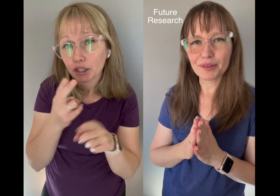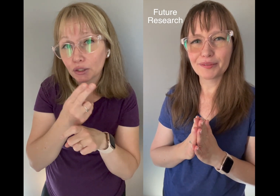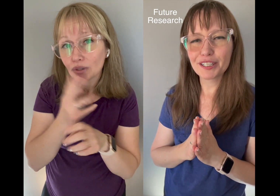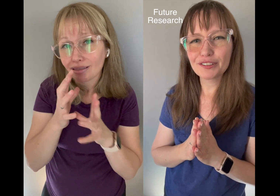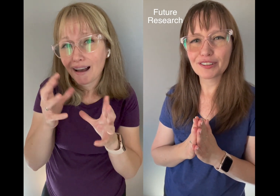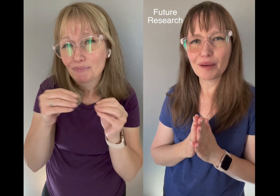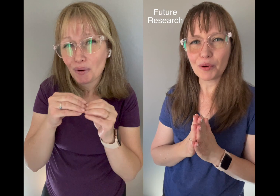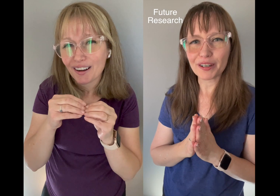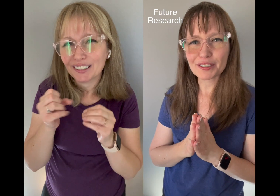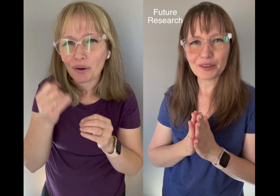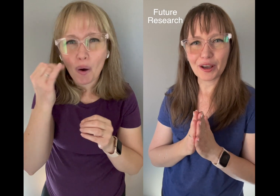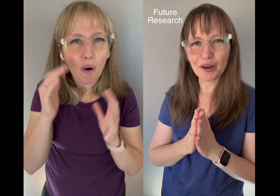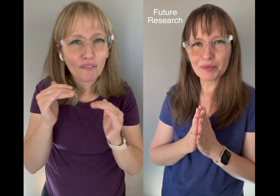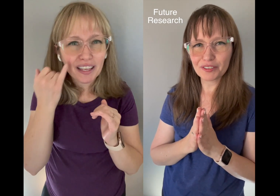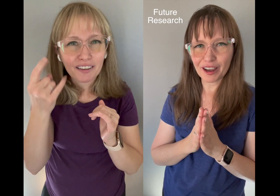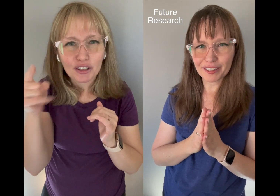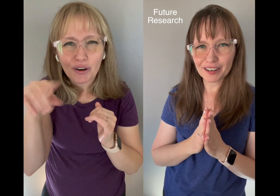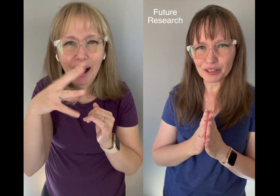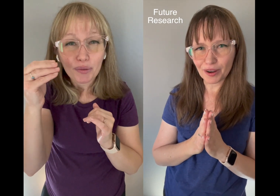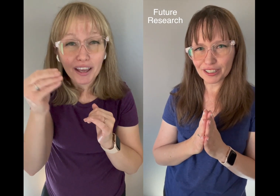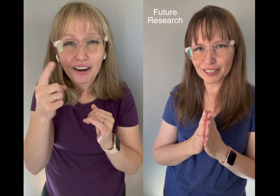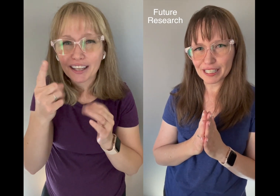we could use a lot more so I hope if you're out there and you're watching this and you're